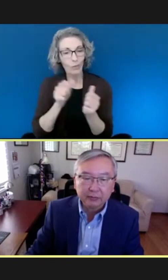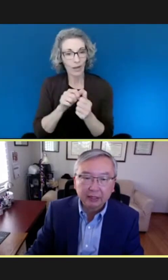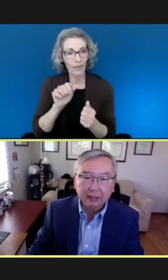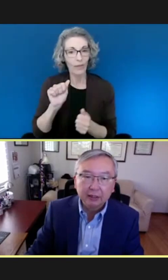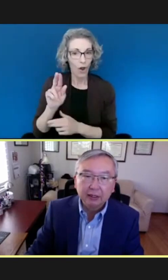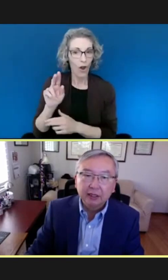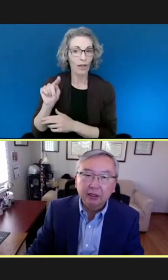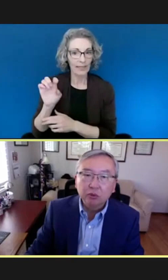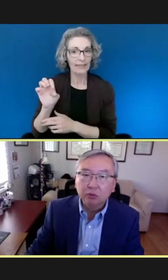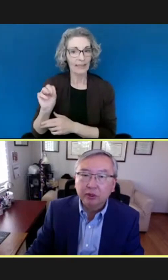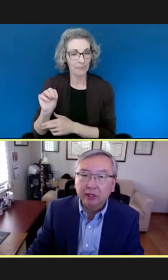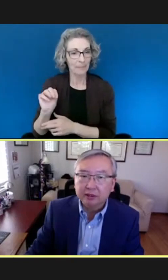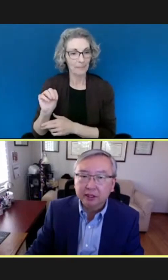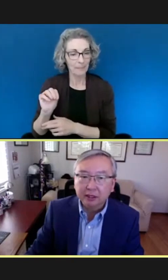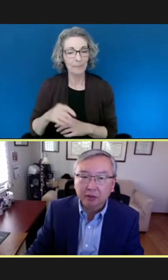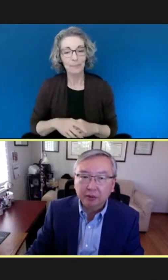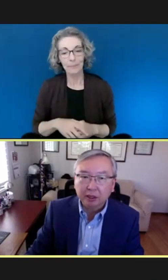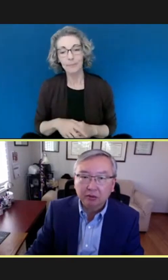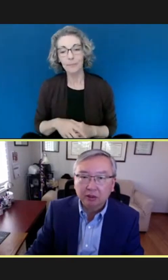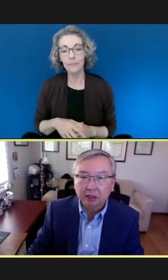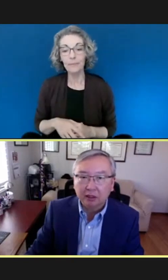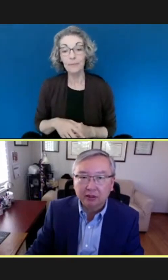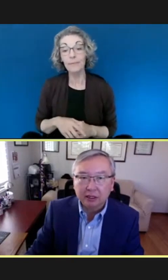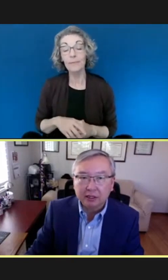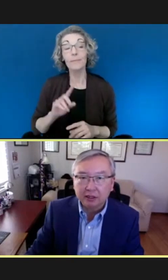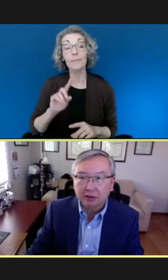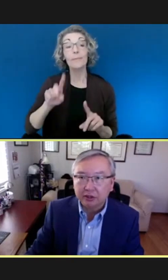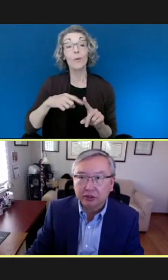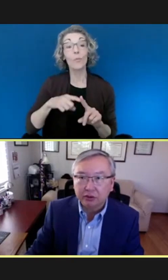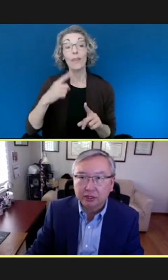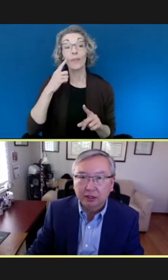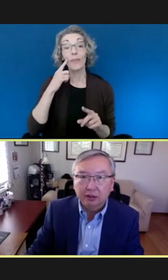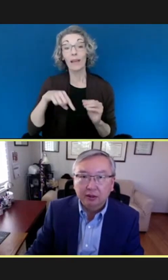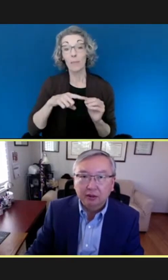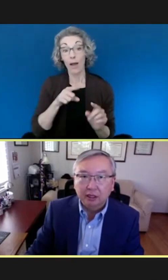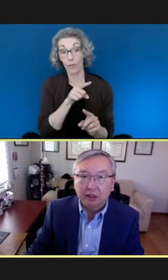And when we are thinking about these individuals,